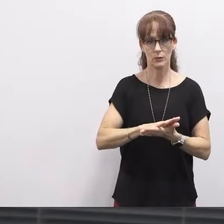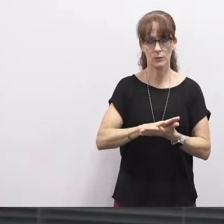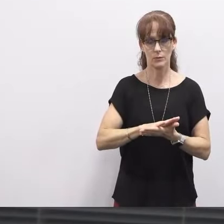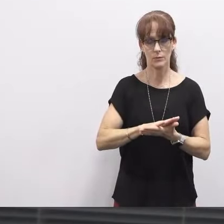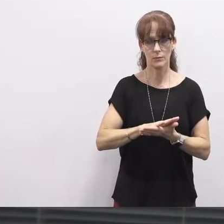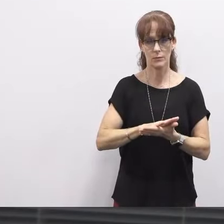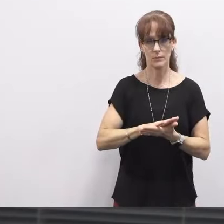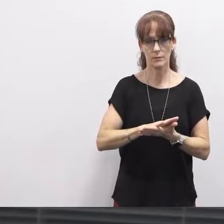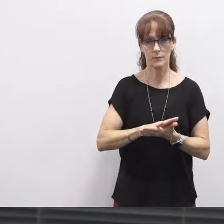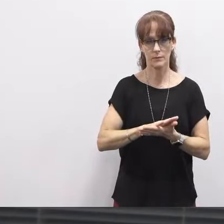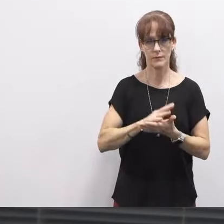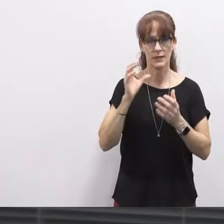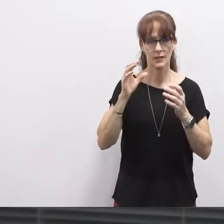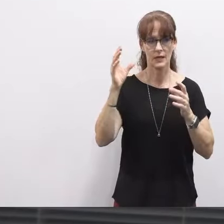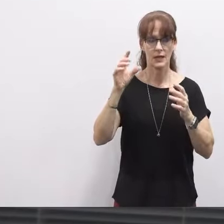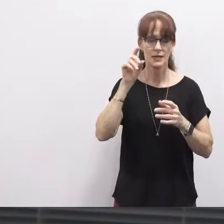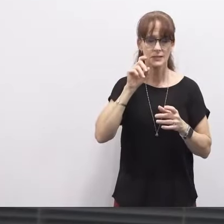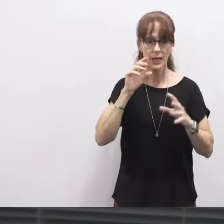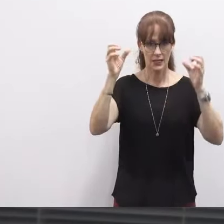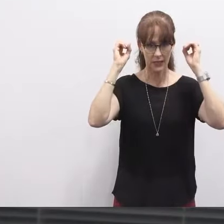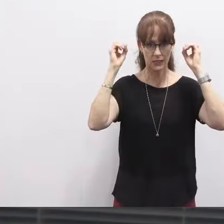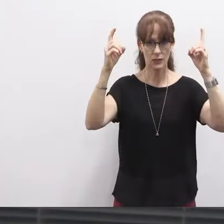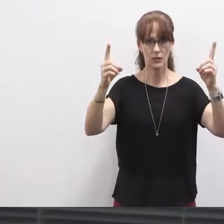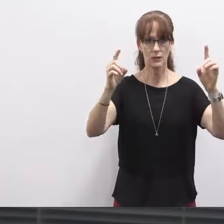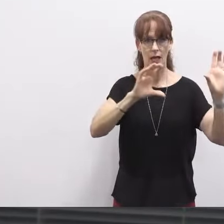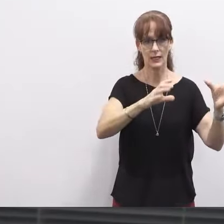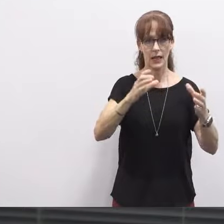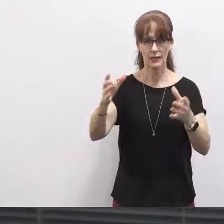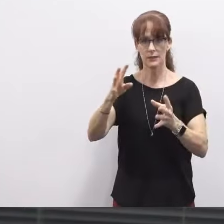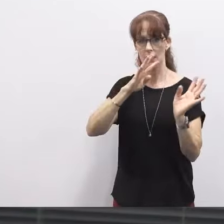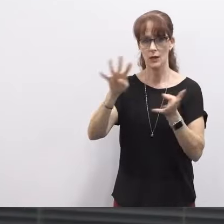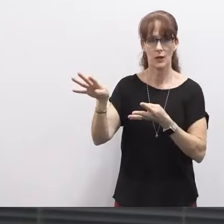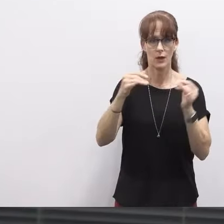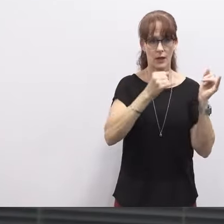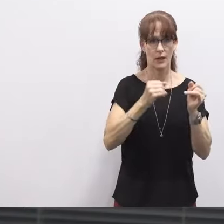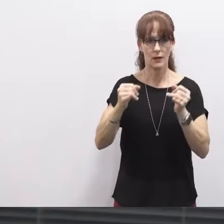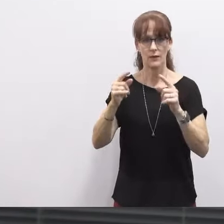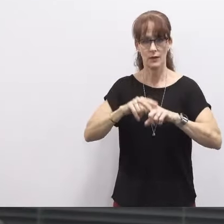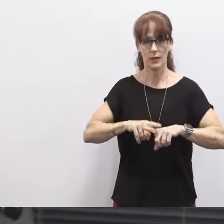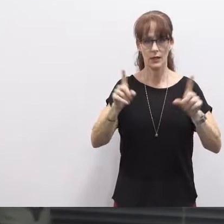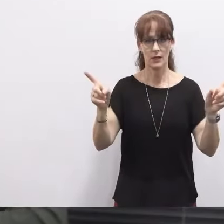Public school sex education classes ignore individual differences among children